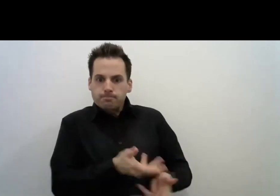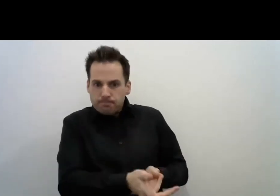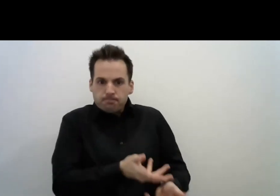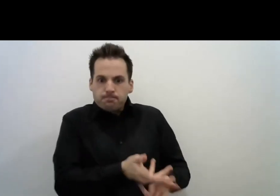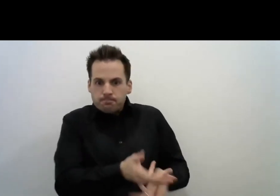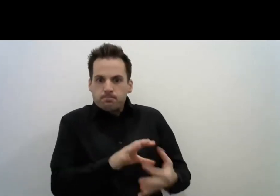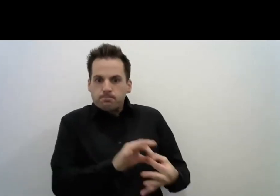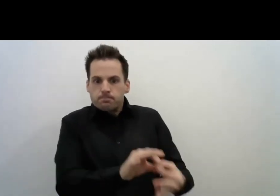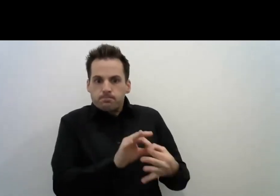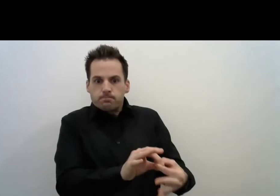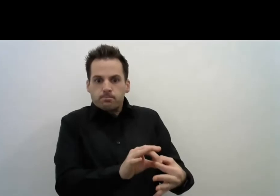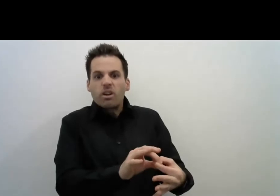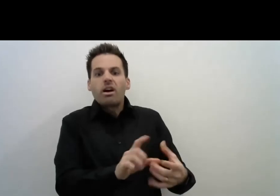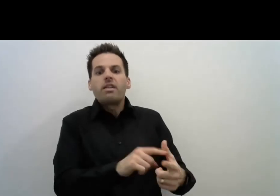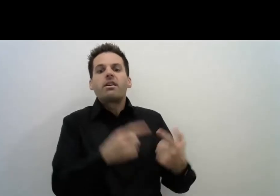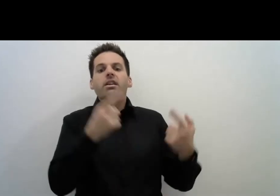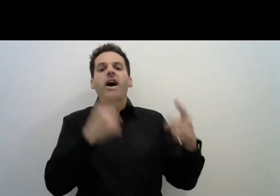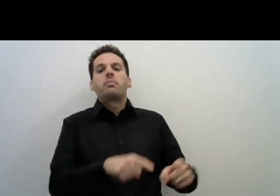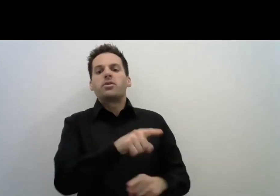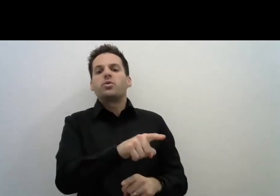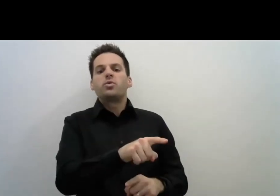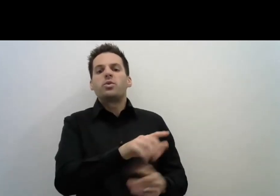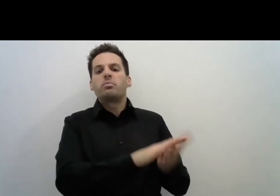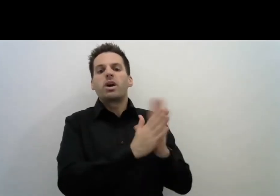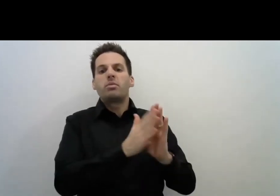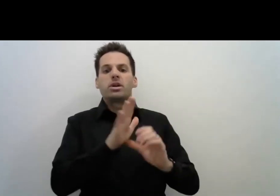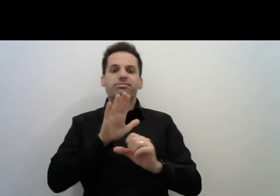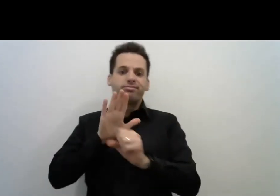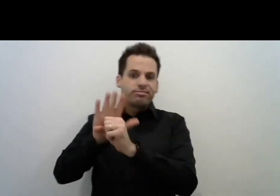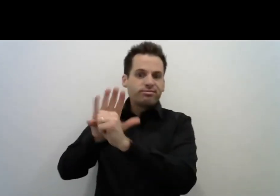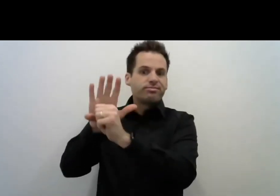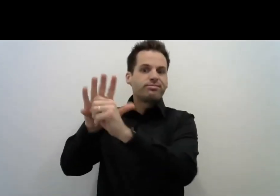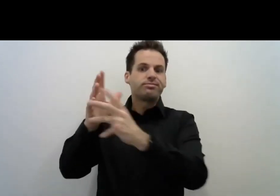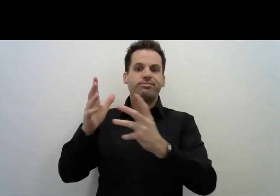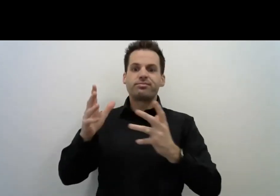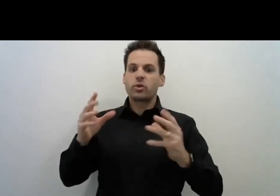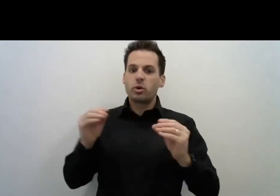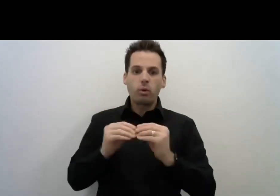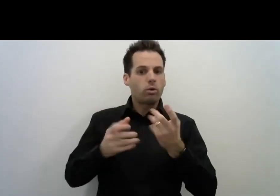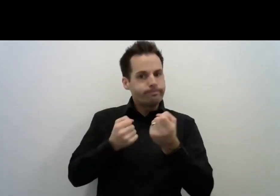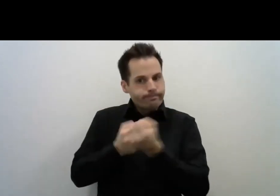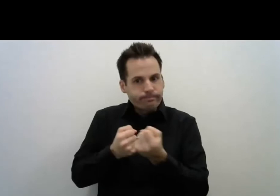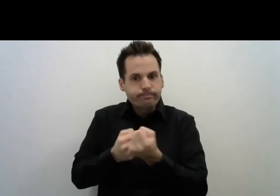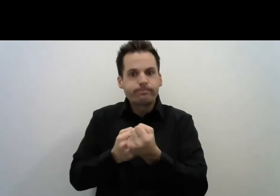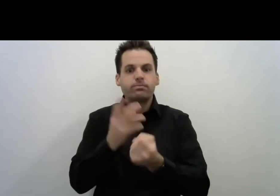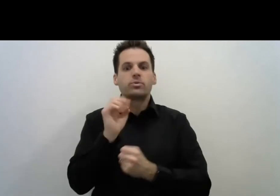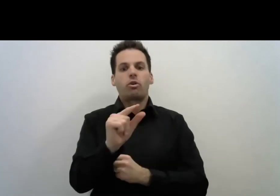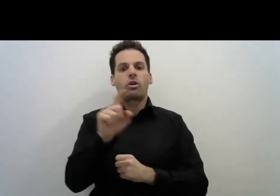become an advocate yes where you have to become an ambassador and and that's uh that can be extremely